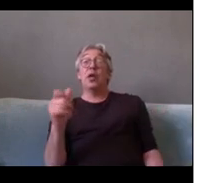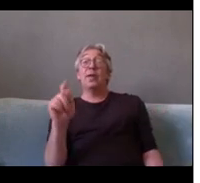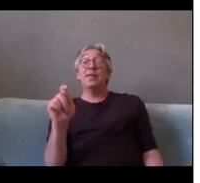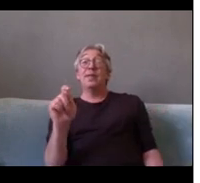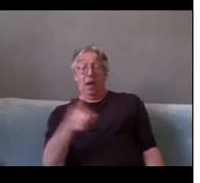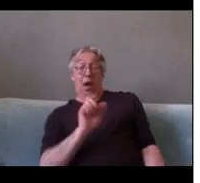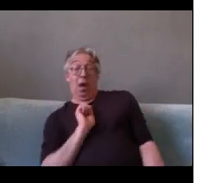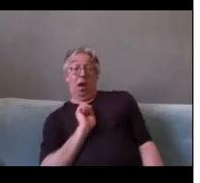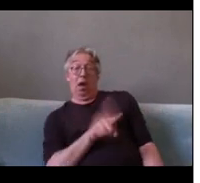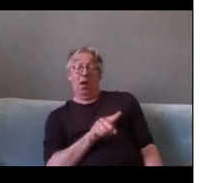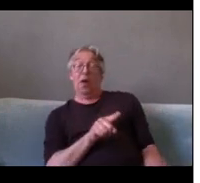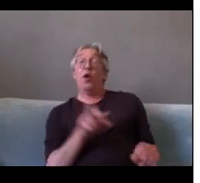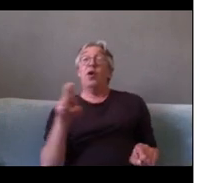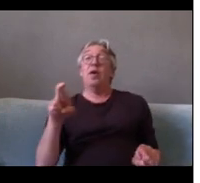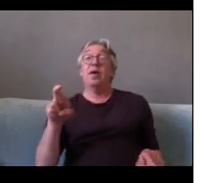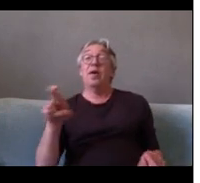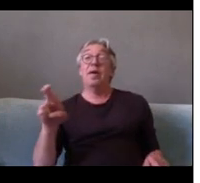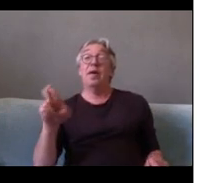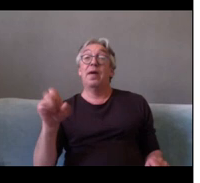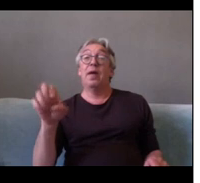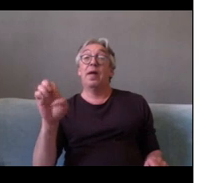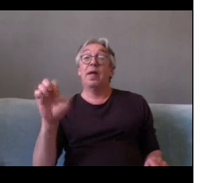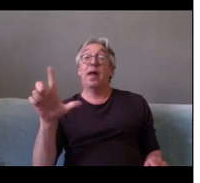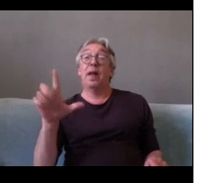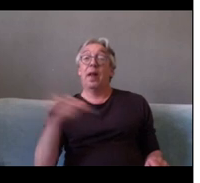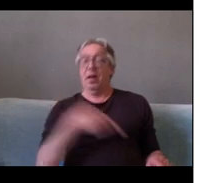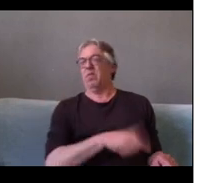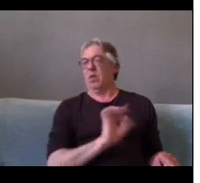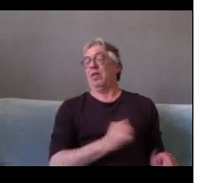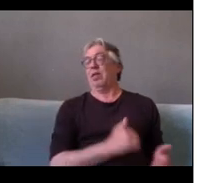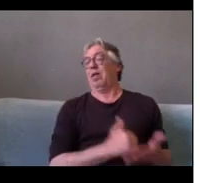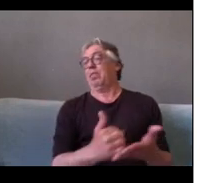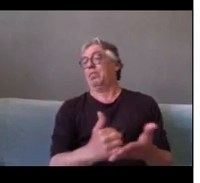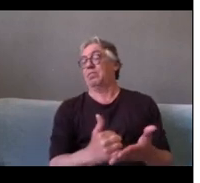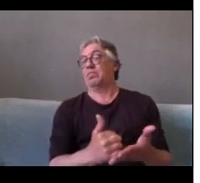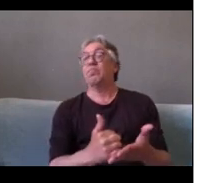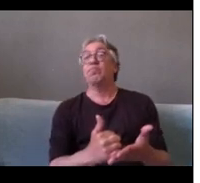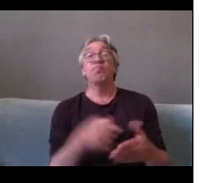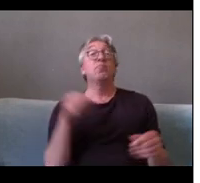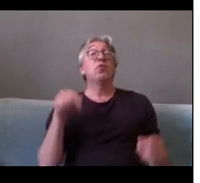We'll answer some questions and take comments at the end.